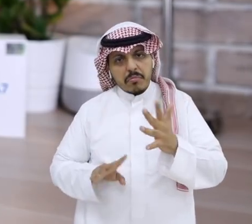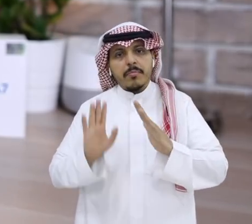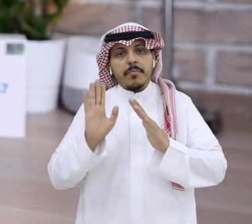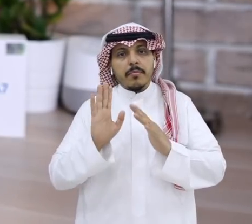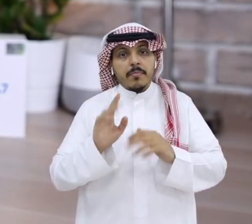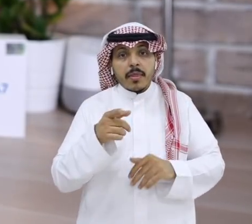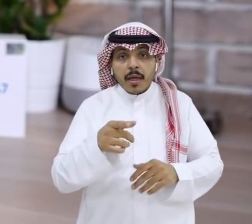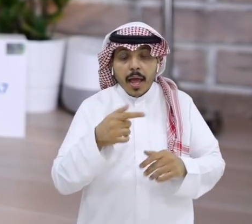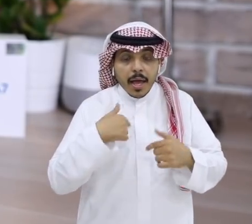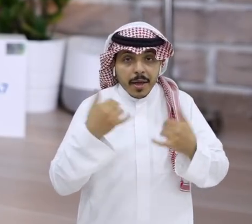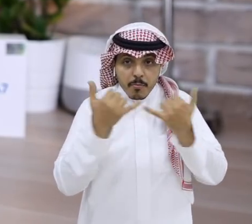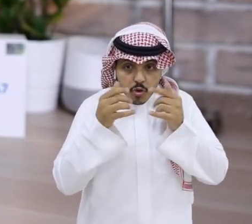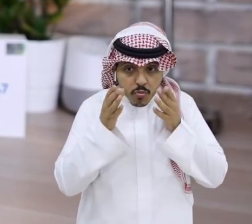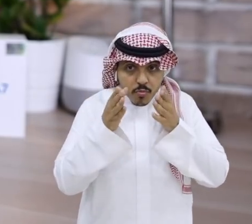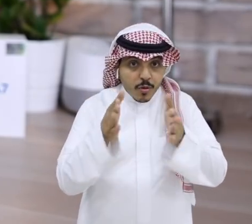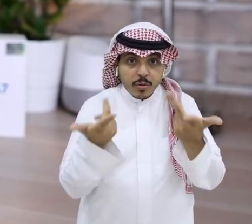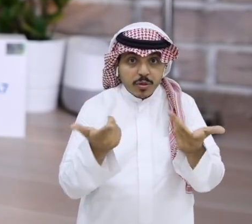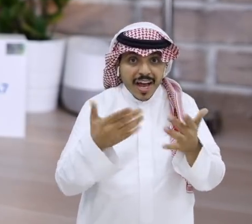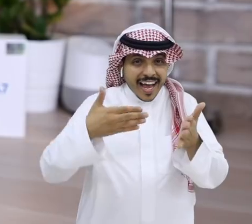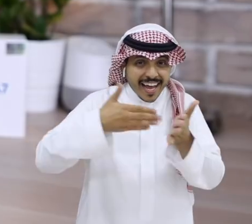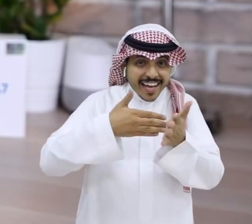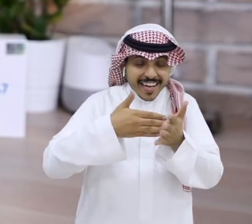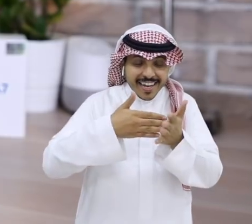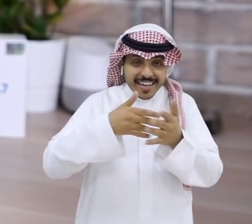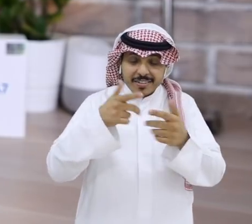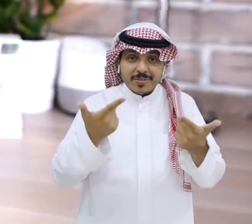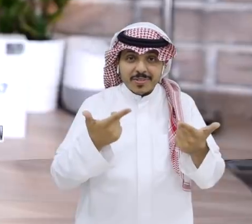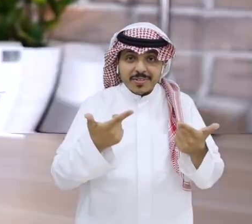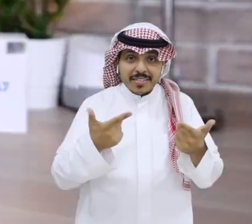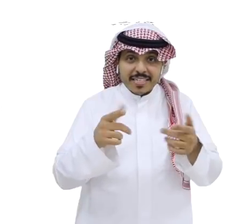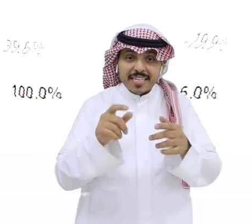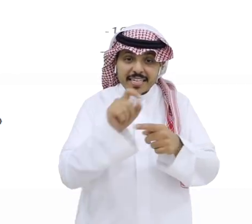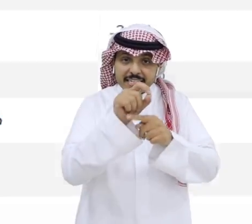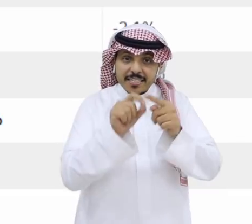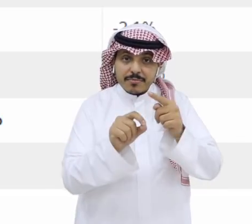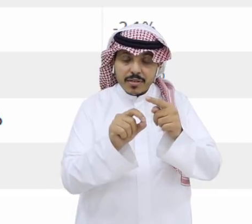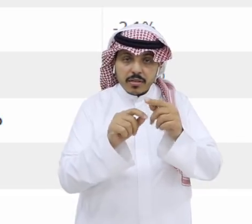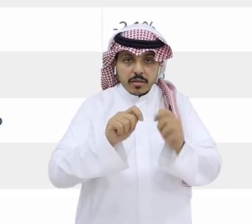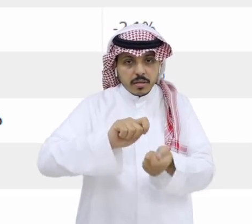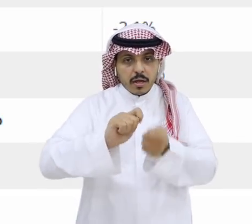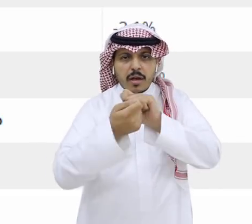But I don't care about these details, I care about the changes in profit.